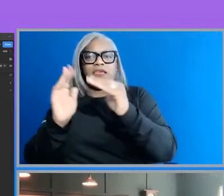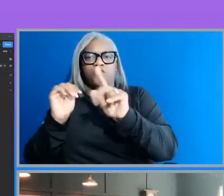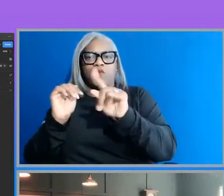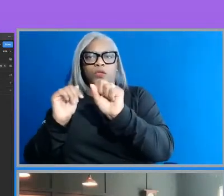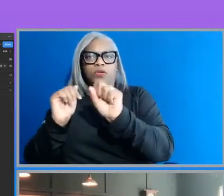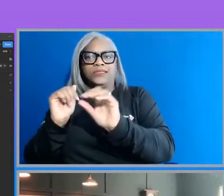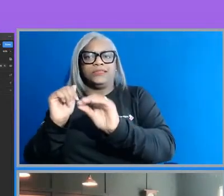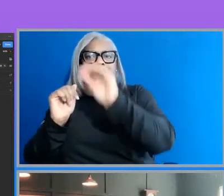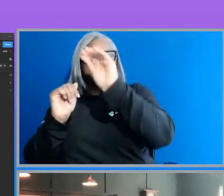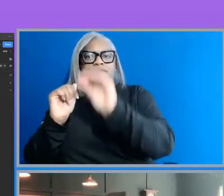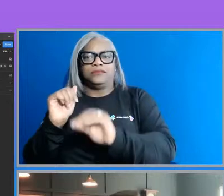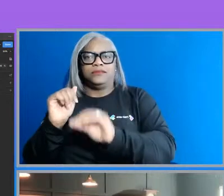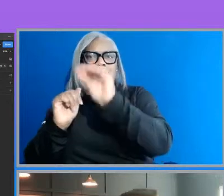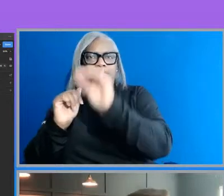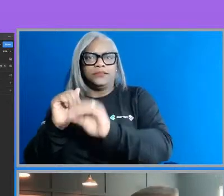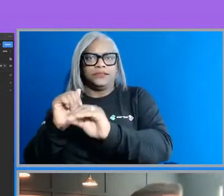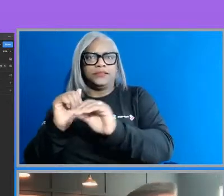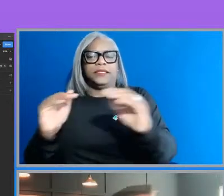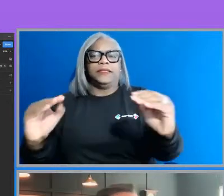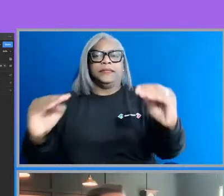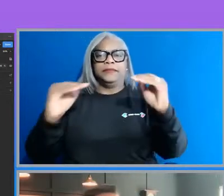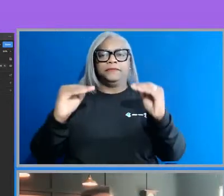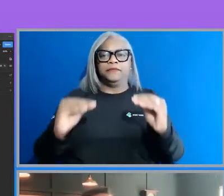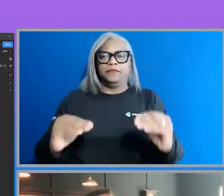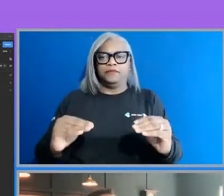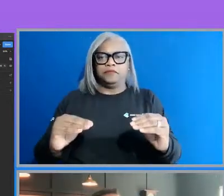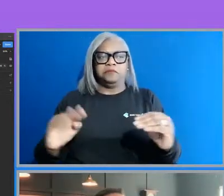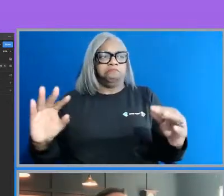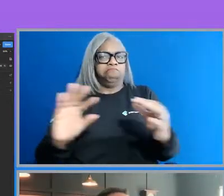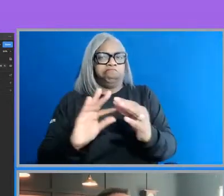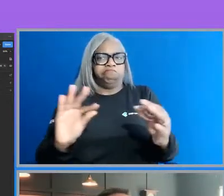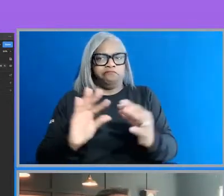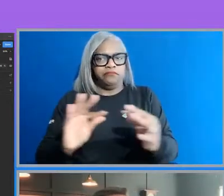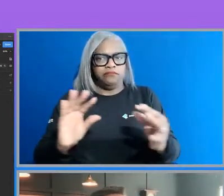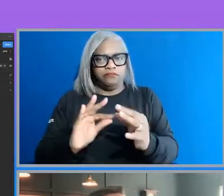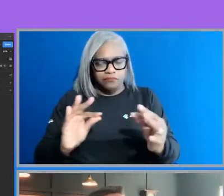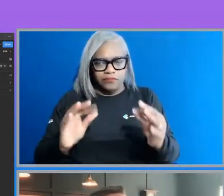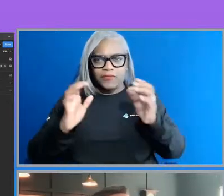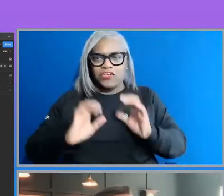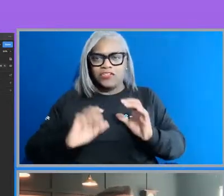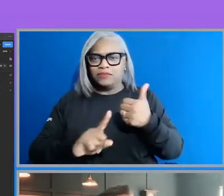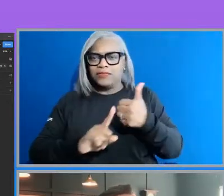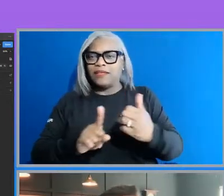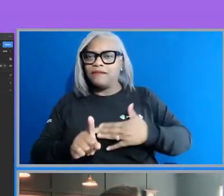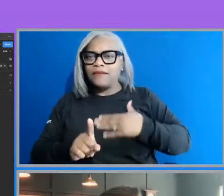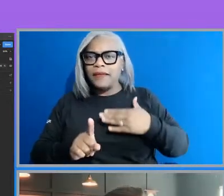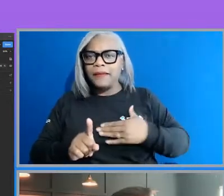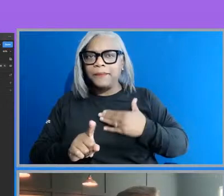followed by a section, a testimonial section where we see happy customers. And each in this testimonial section, we